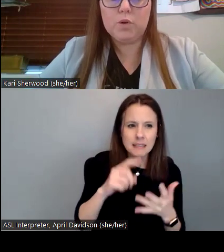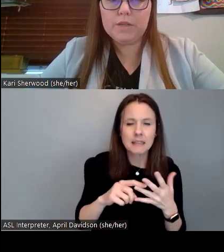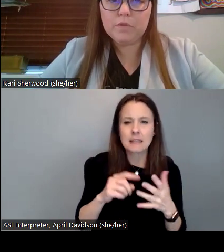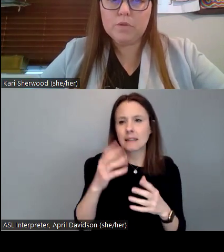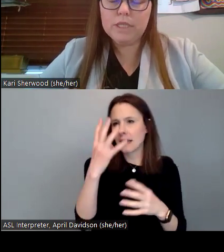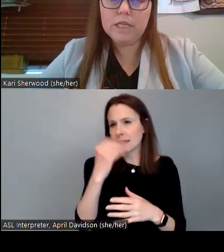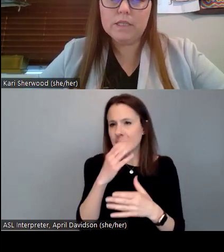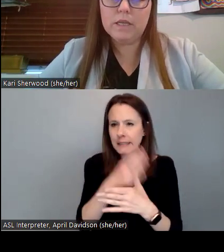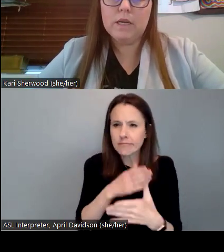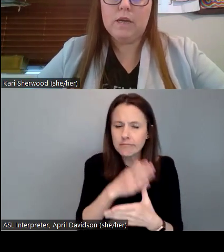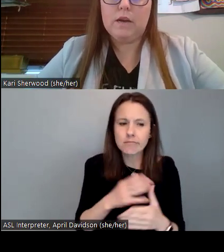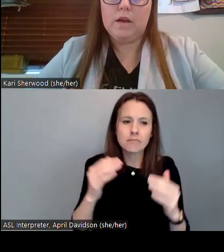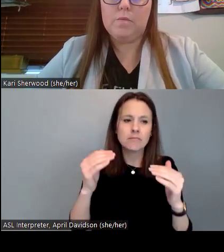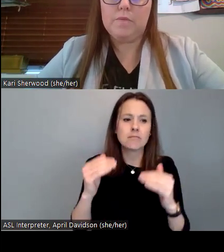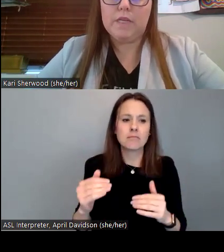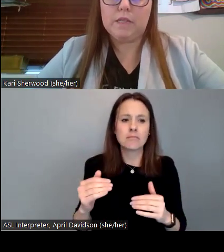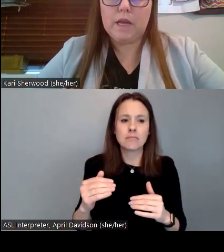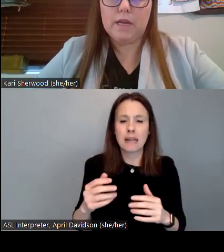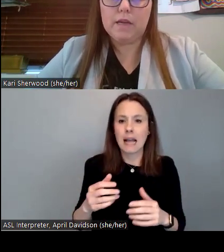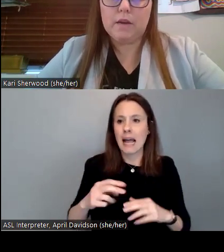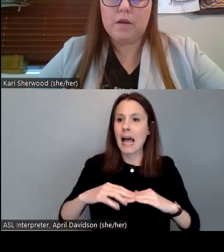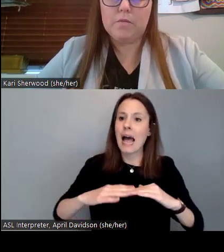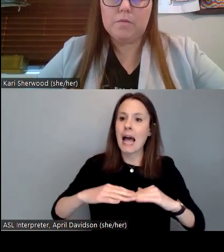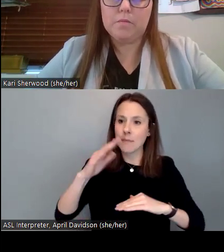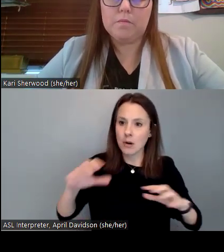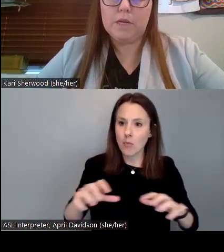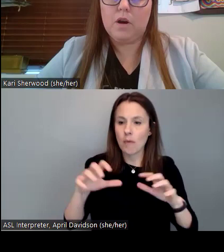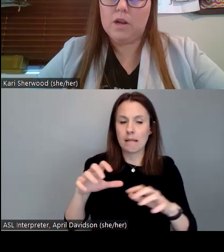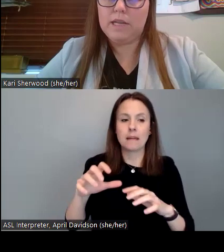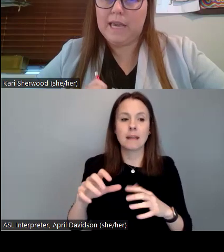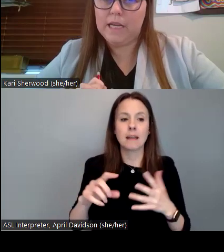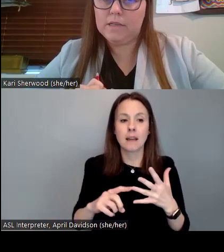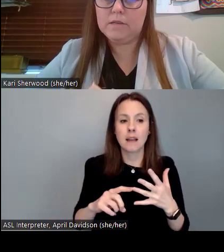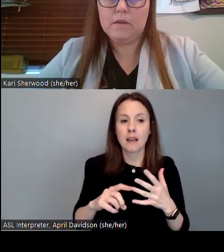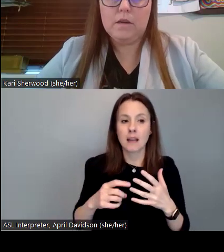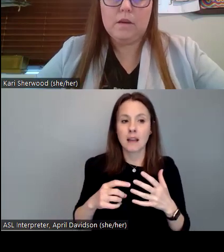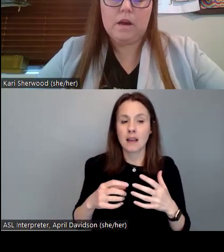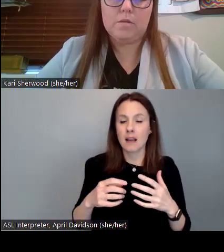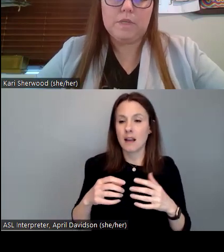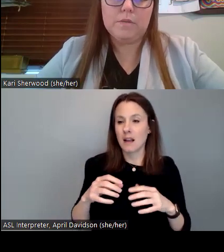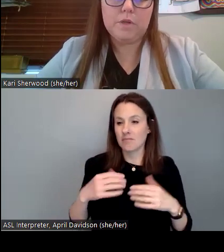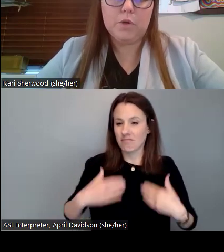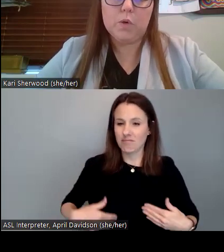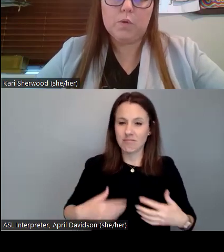motor difficulties. Things like an odd gait, tiptoe